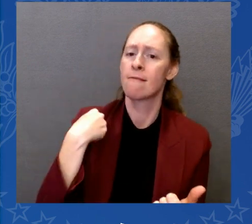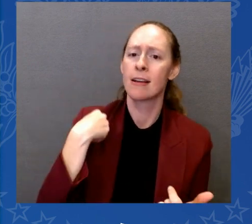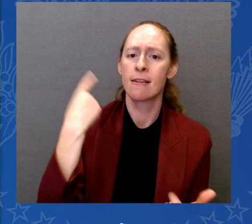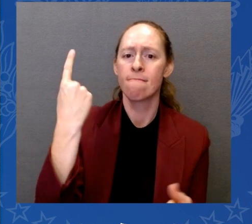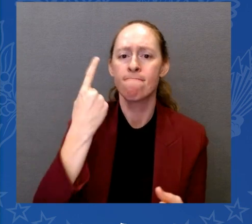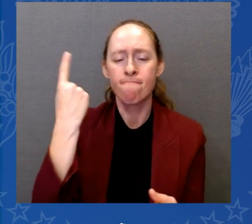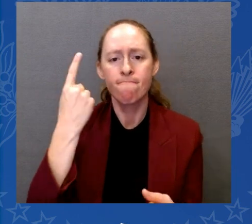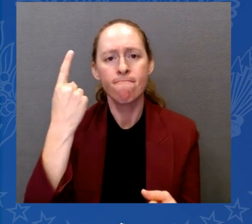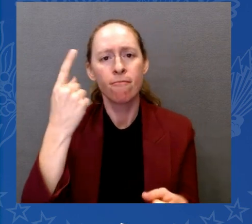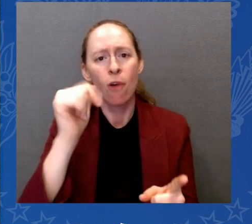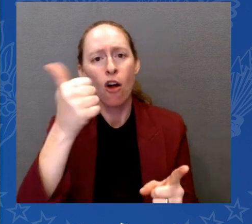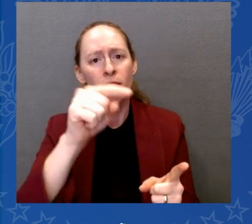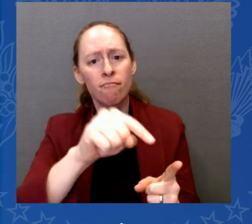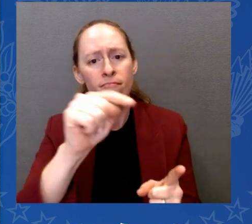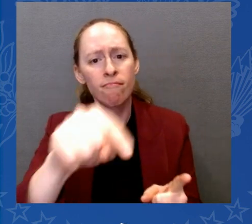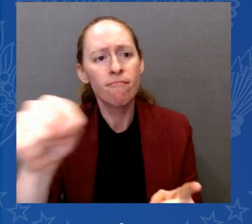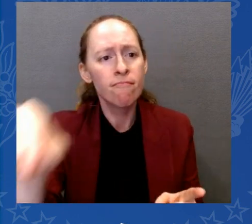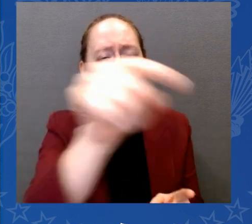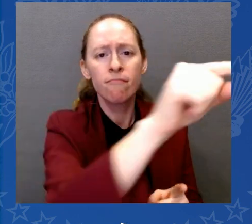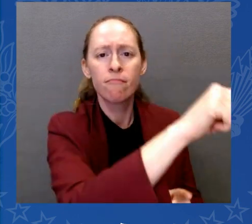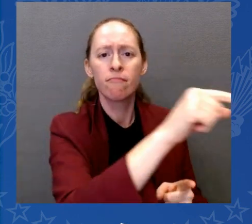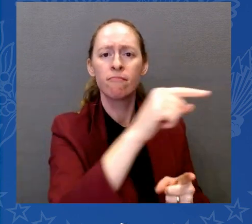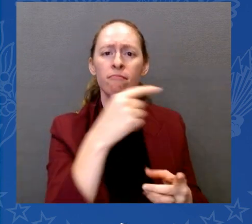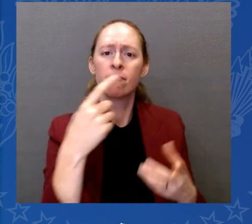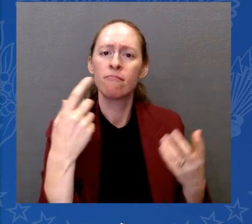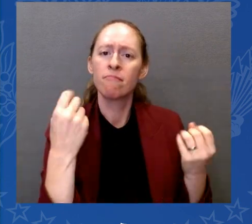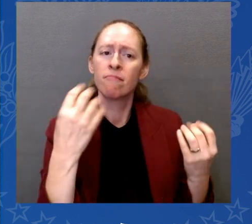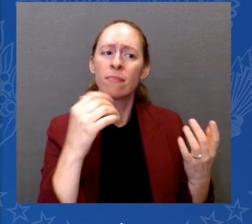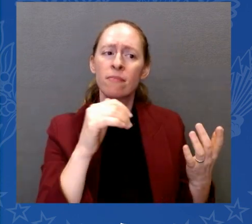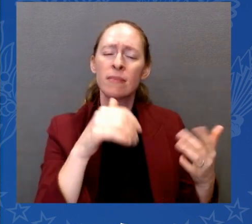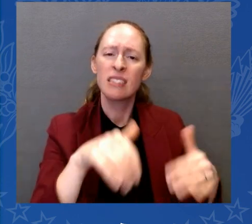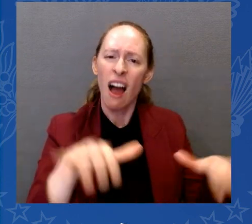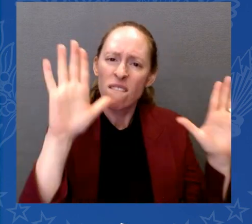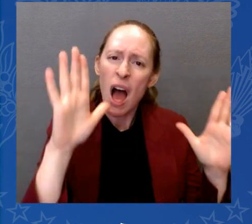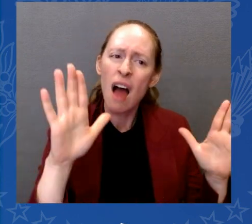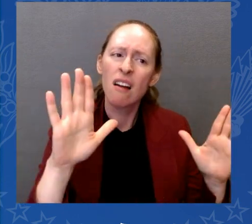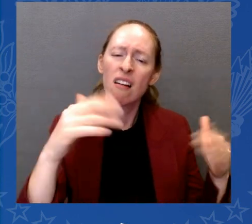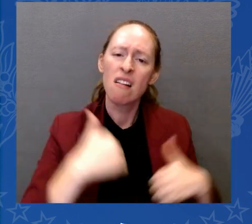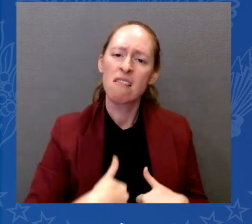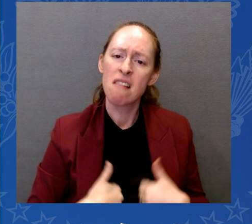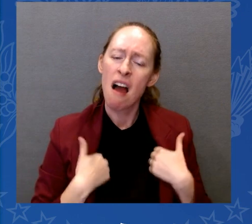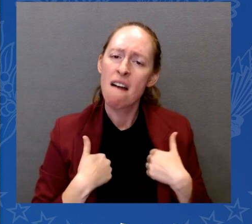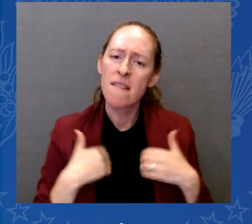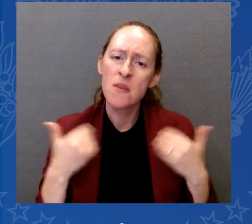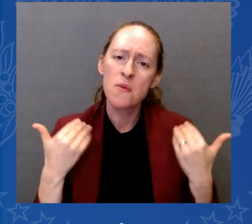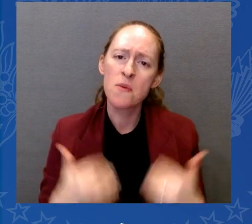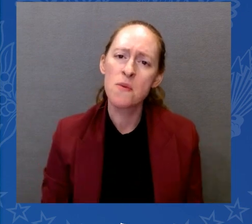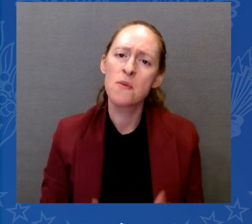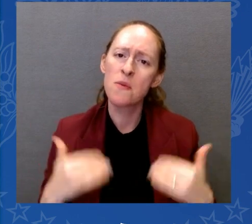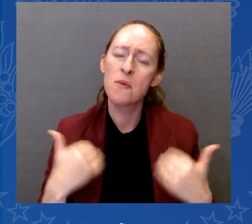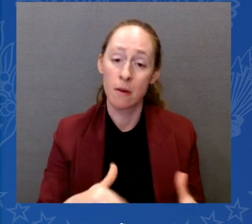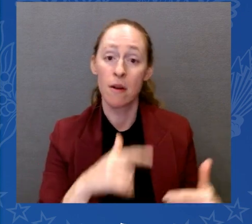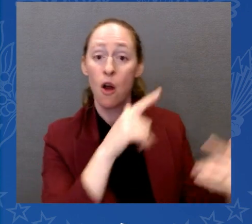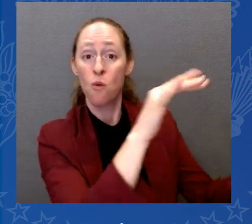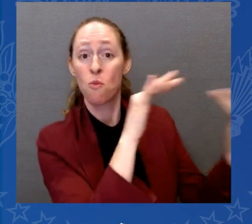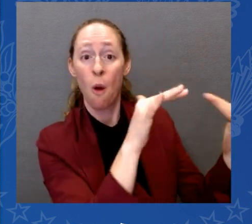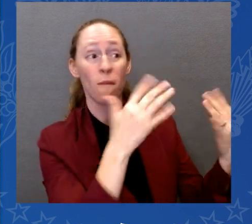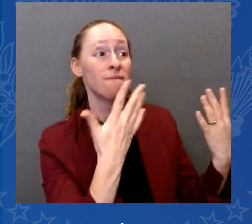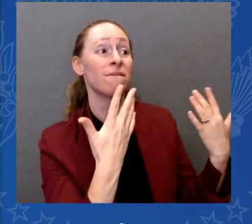After the war ended, Camp Hale became the hub for innovation in winter warfare. And even when it closed in 1965,